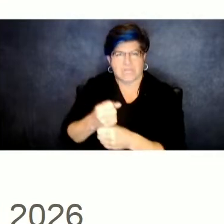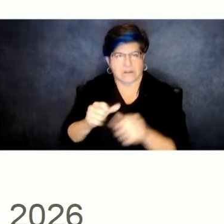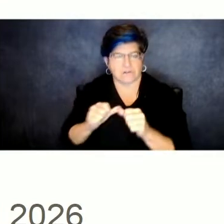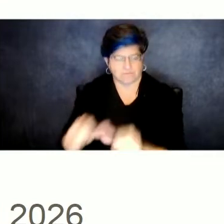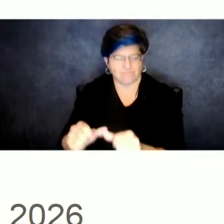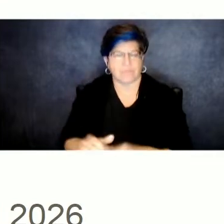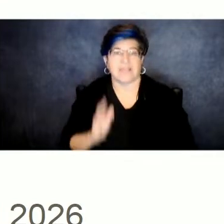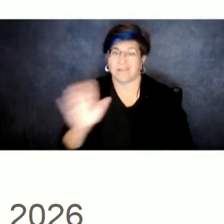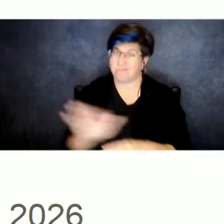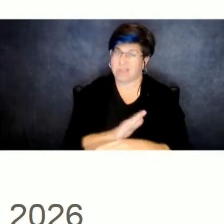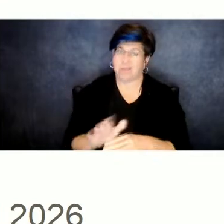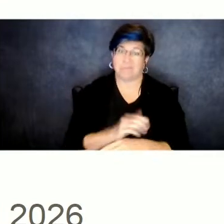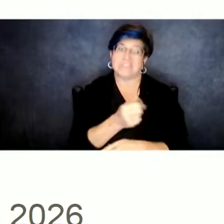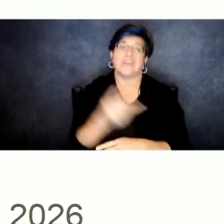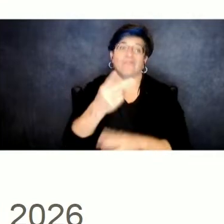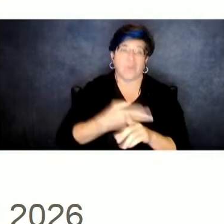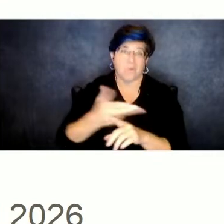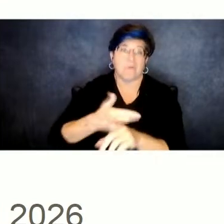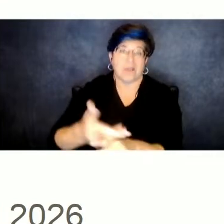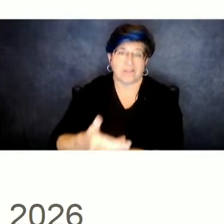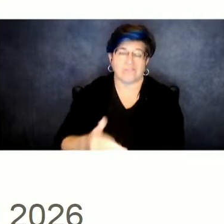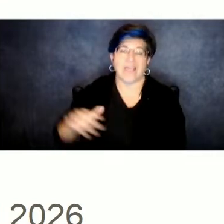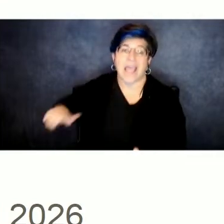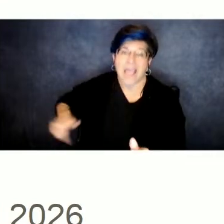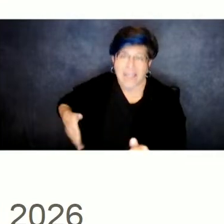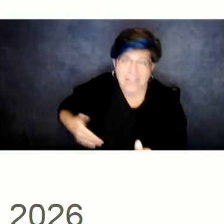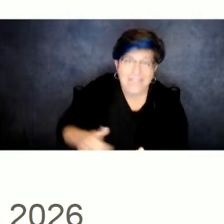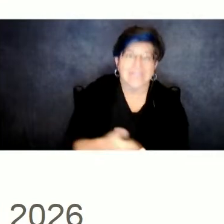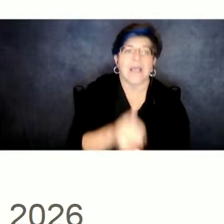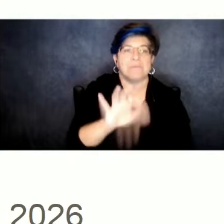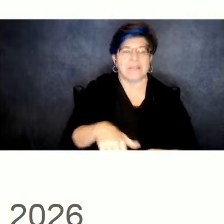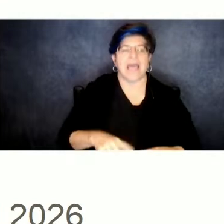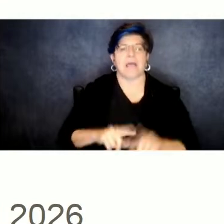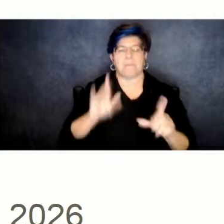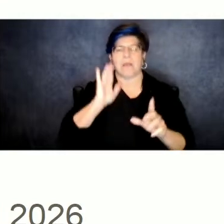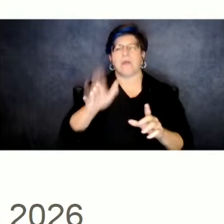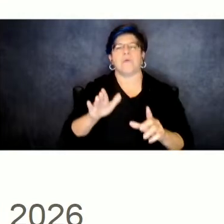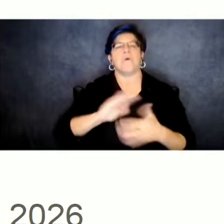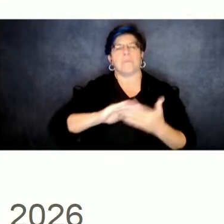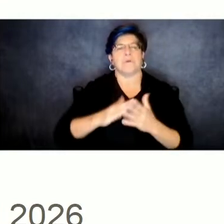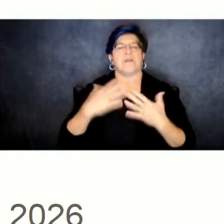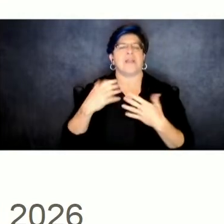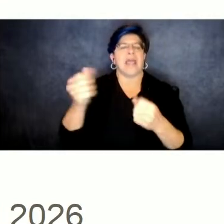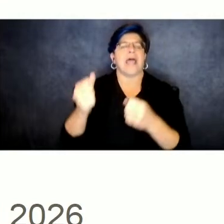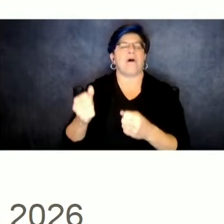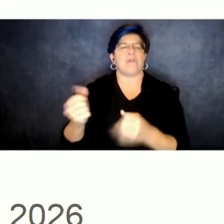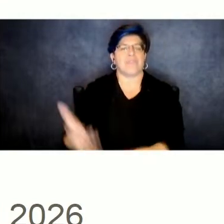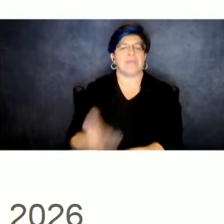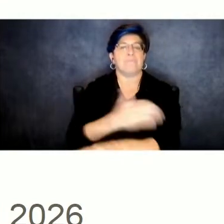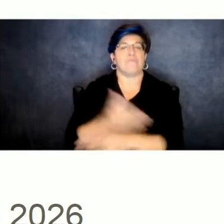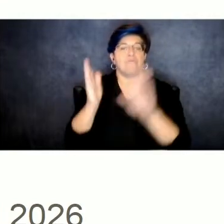OUR TARGETS ARE FOR THE NEXT THREE YEARS. AND SO IT'LL BE A BUSY FEW